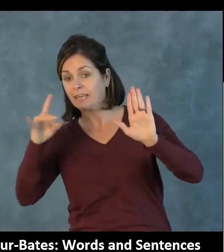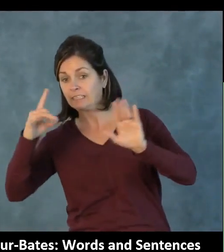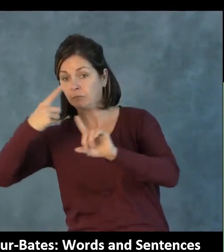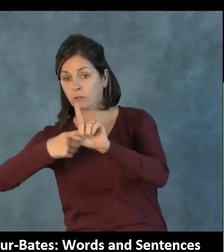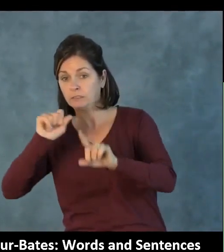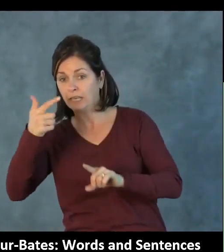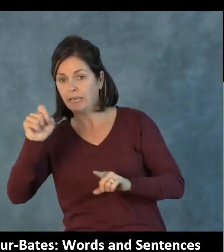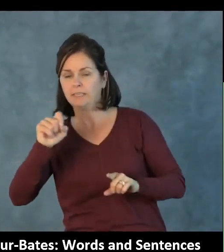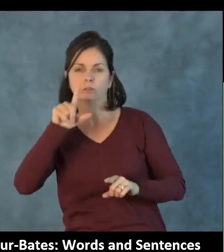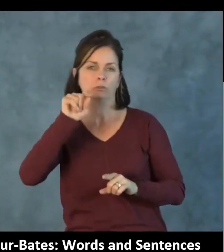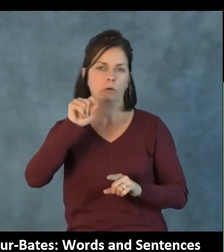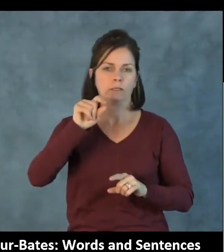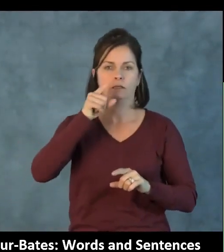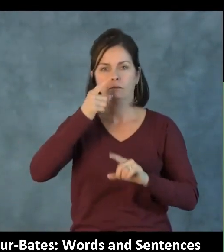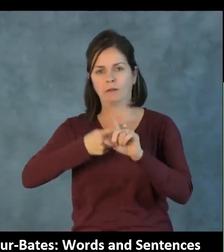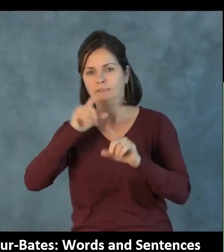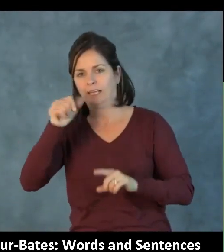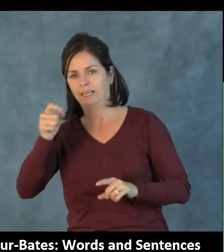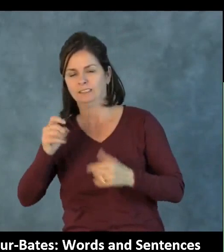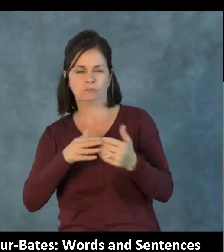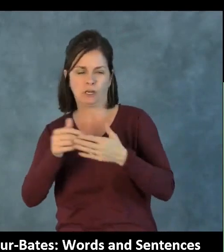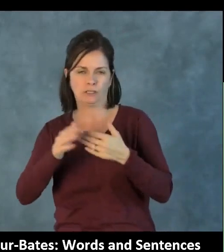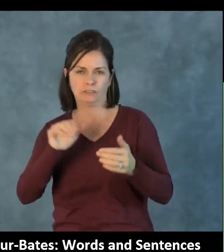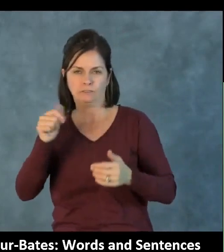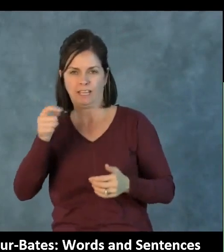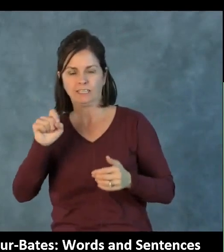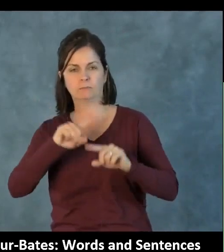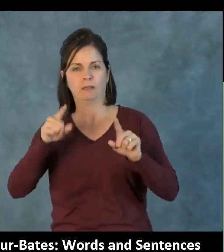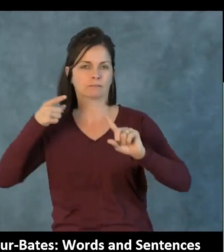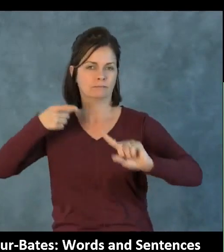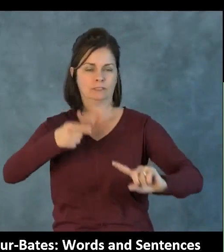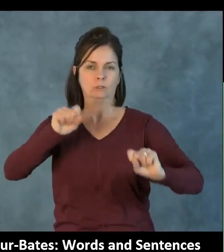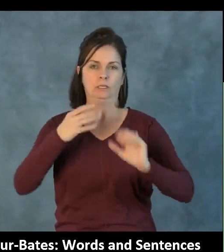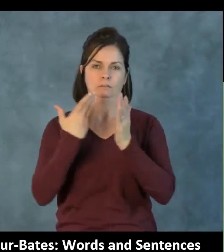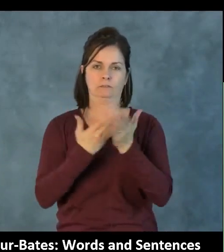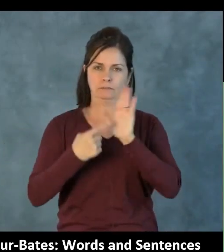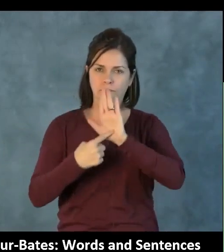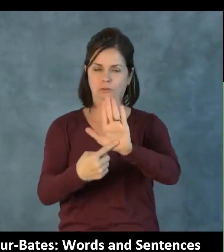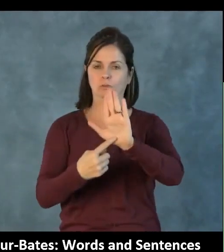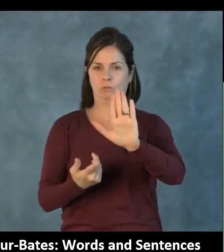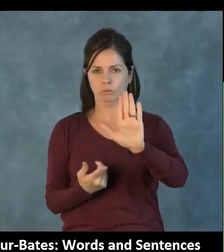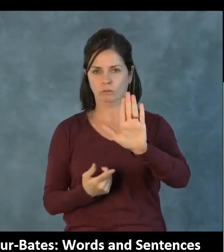by 18 months of age or 20 months of age (or however old the child is, you can look up